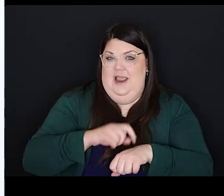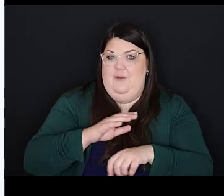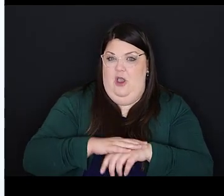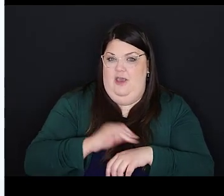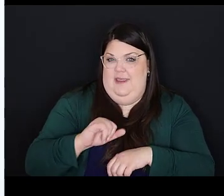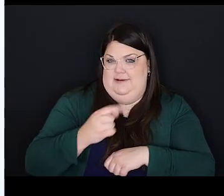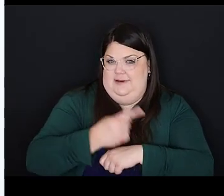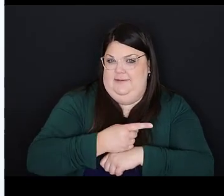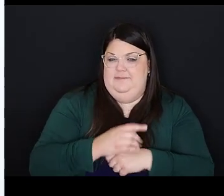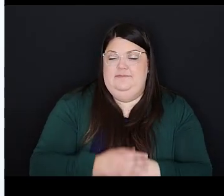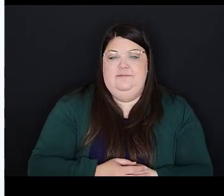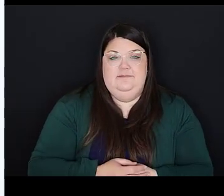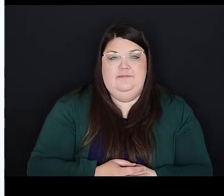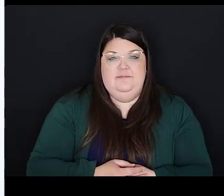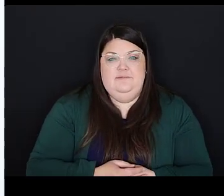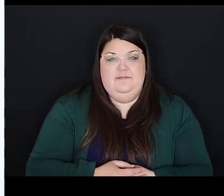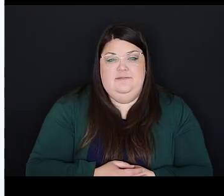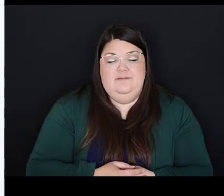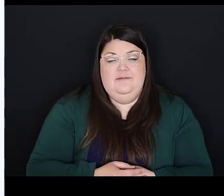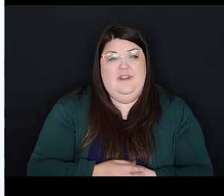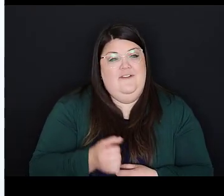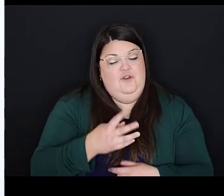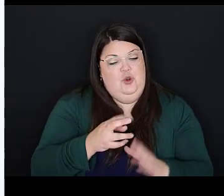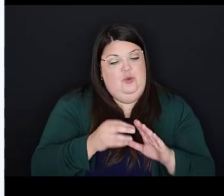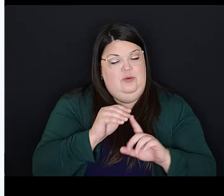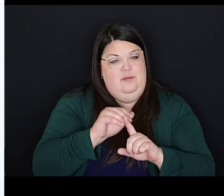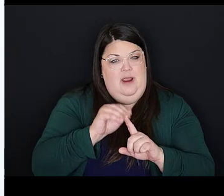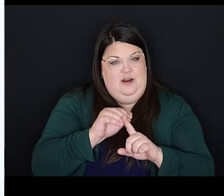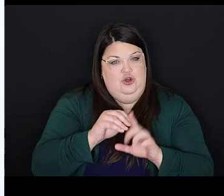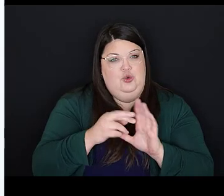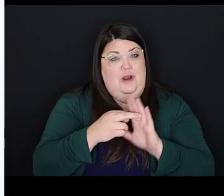A Few More Reminders. Register early. Grants.gov may